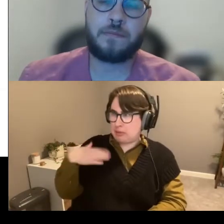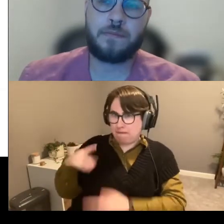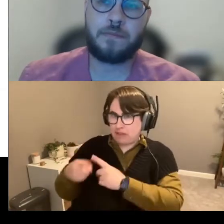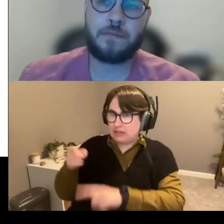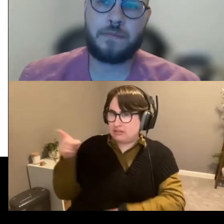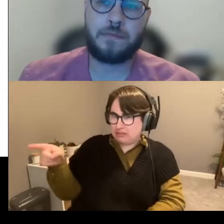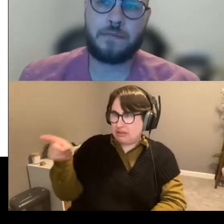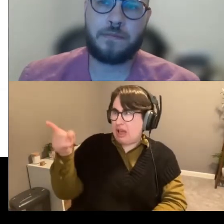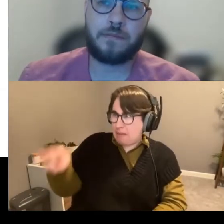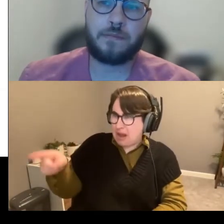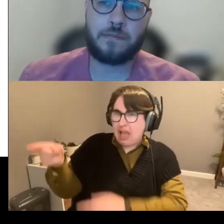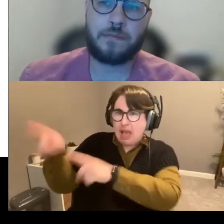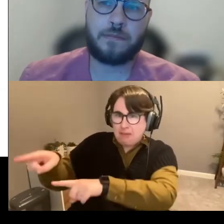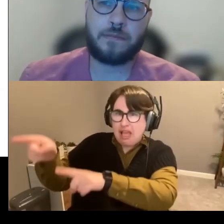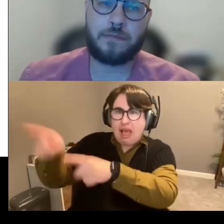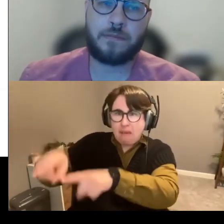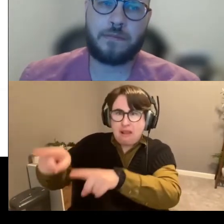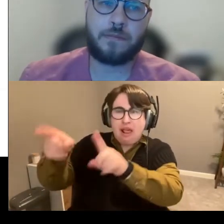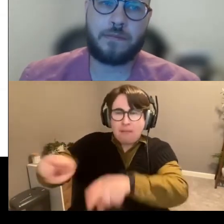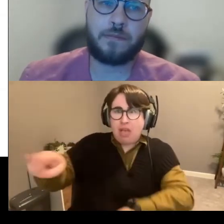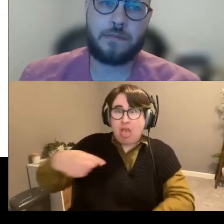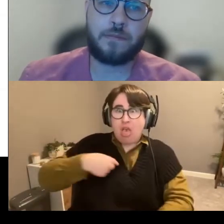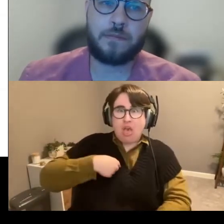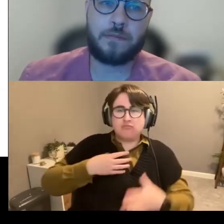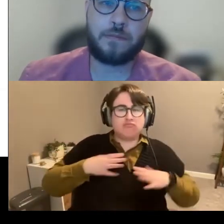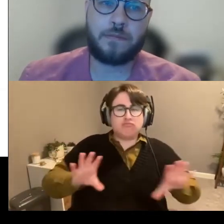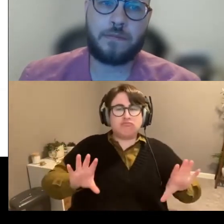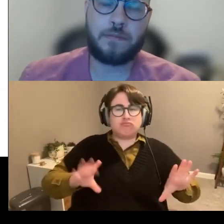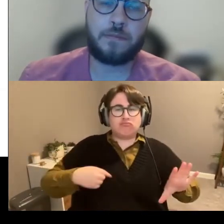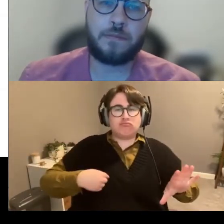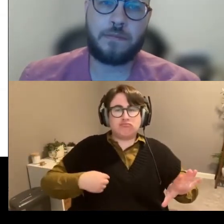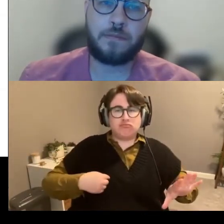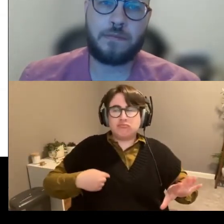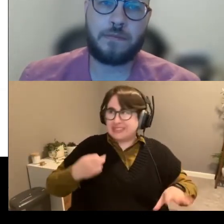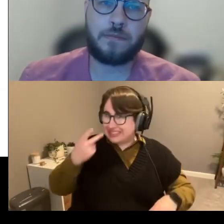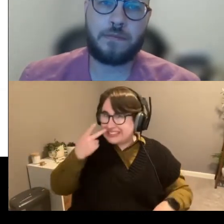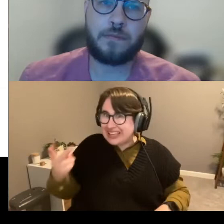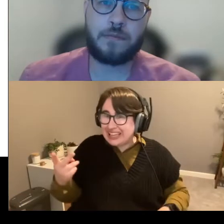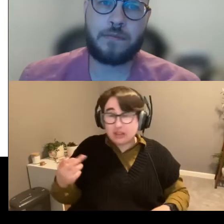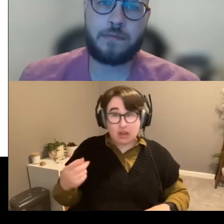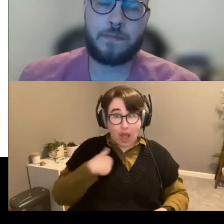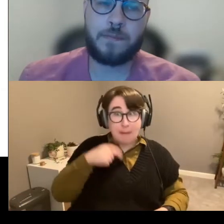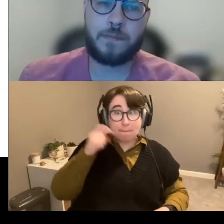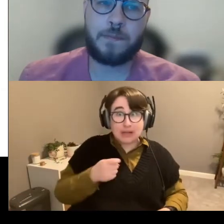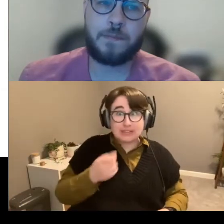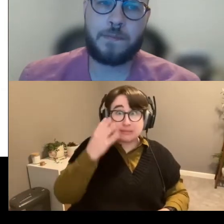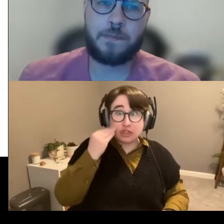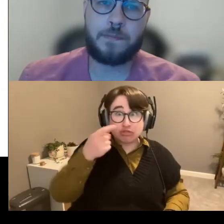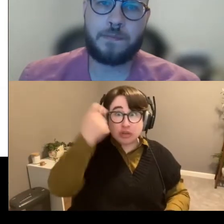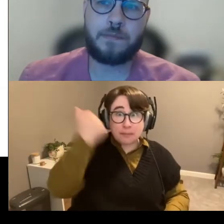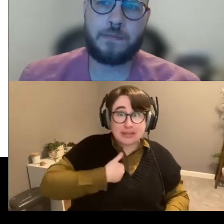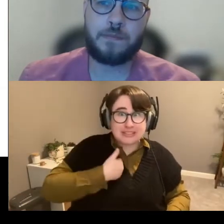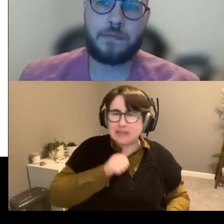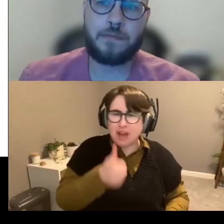We don't have to necessarily go through the trauma ourselves to understand and feel what it's like